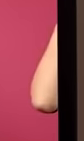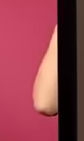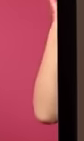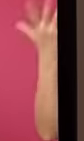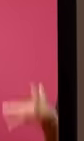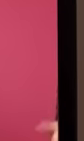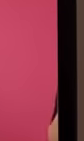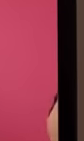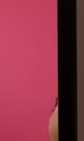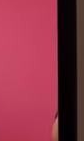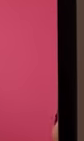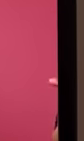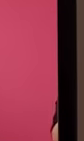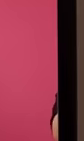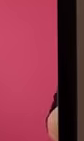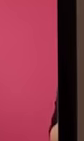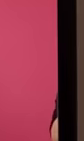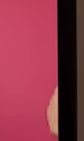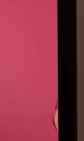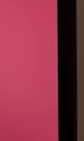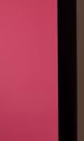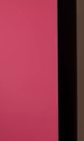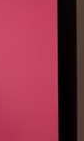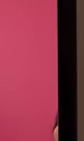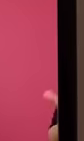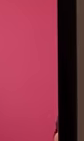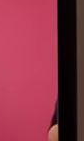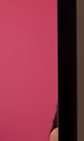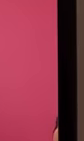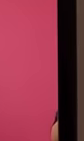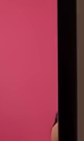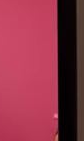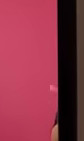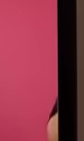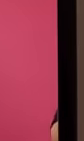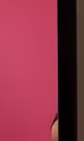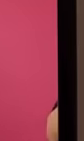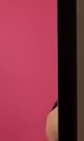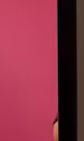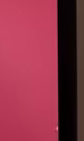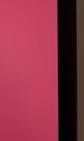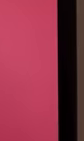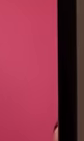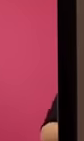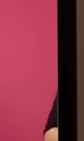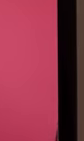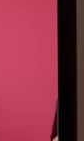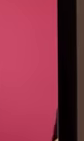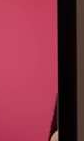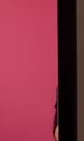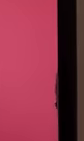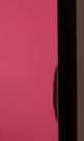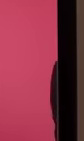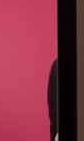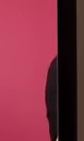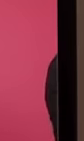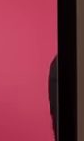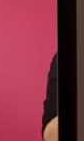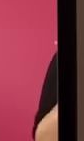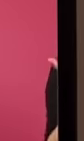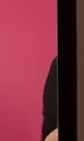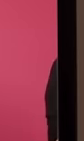his system and now he is the director of the CFE we would put him in jail that was already clarified oa ent